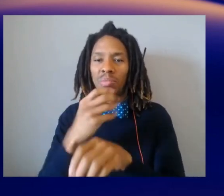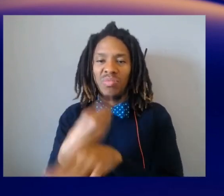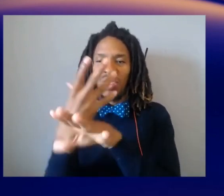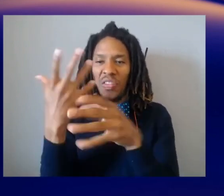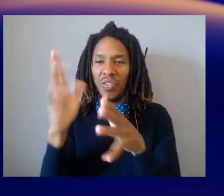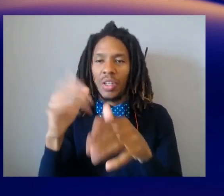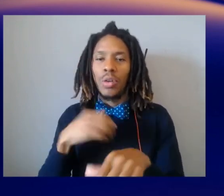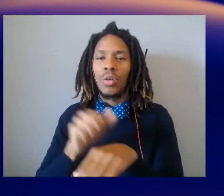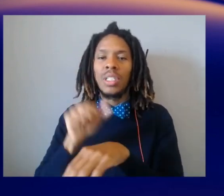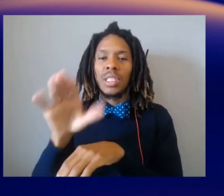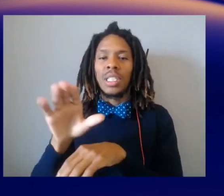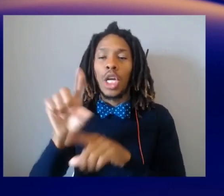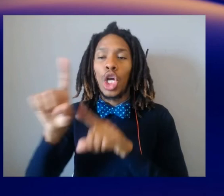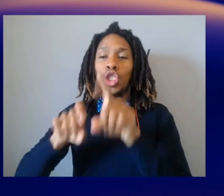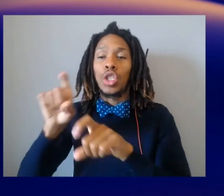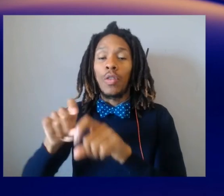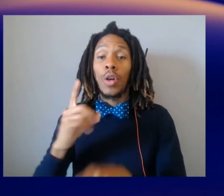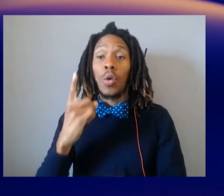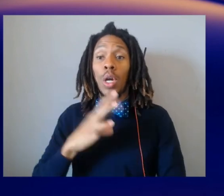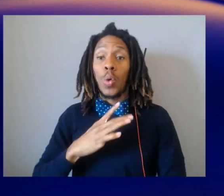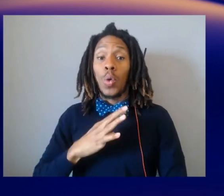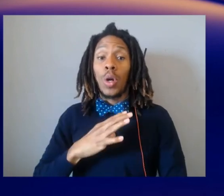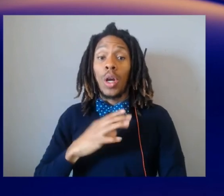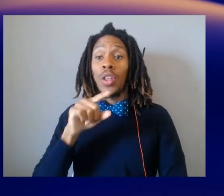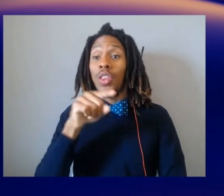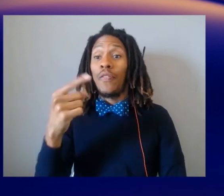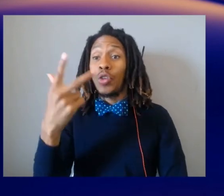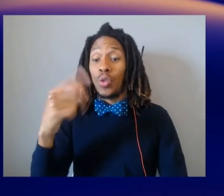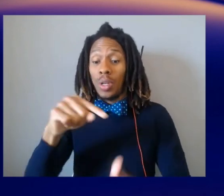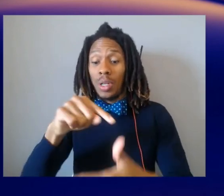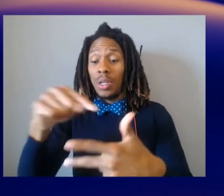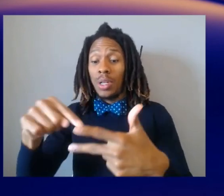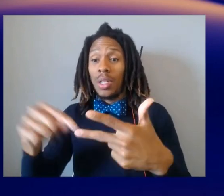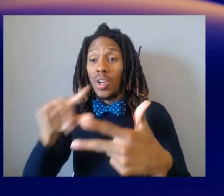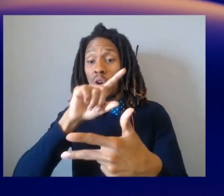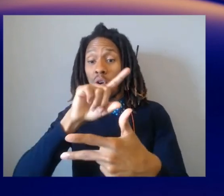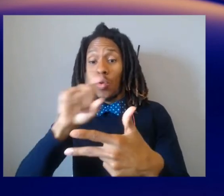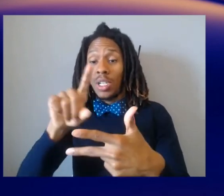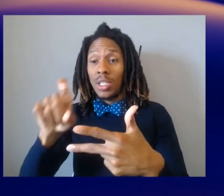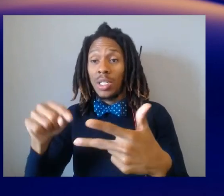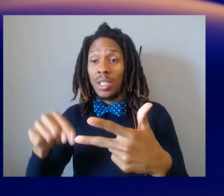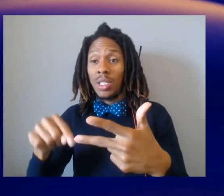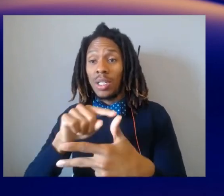And the cool part about this is the first three questions in the survey are actually being done with Lex.